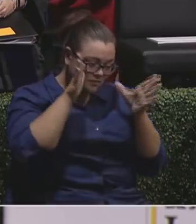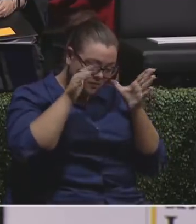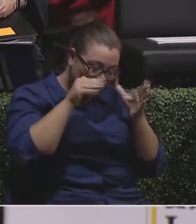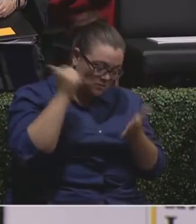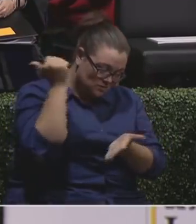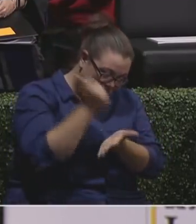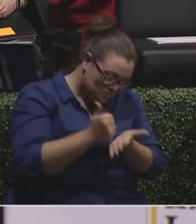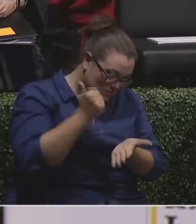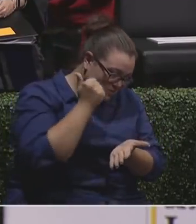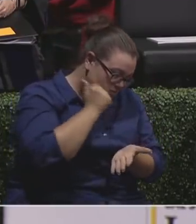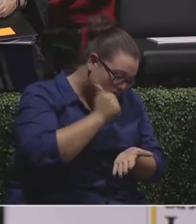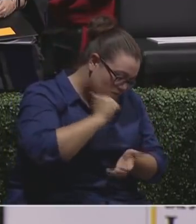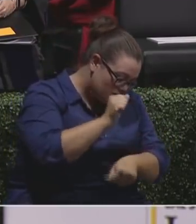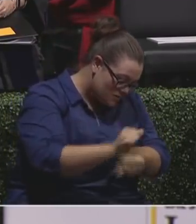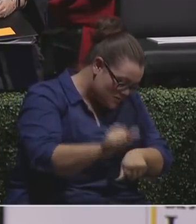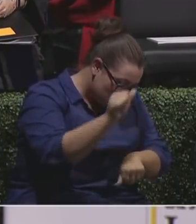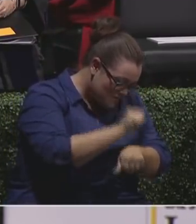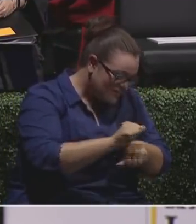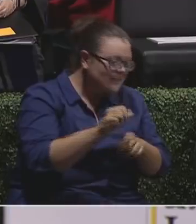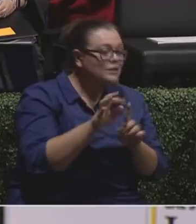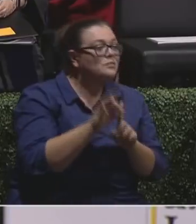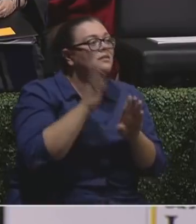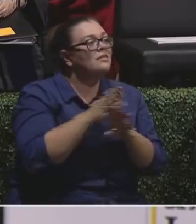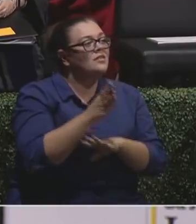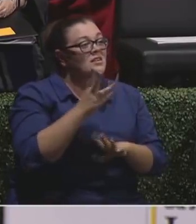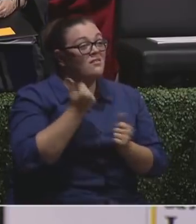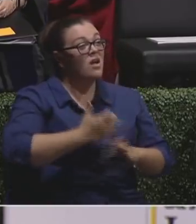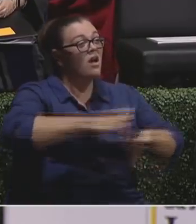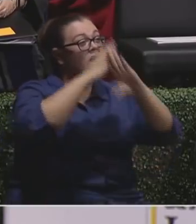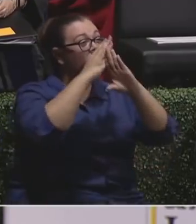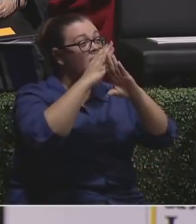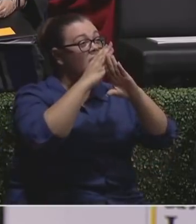BY FOCUSING MY ACTIONS ON WHAT COULD BE DONE. I HELPED CREATE IT, WITH MANY OTHERS, BY HAVING THE COURAGE TO STAY THE COURSE